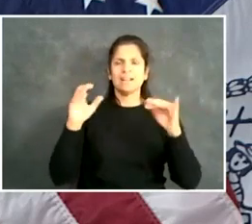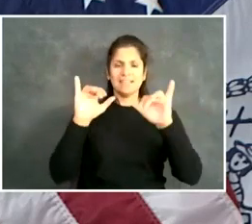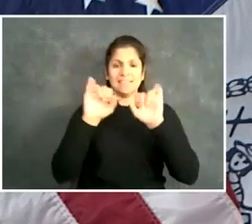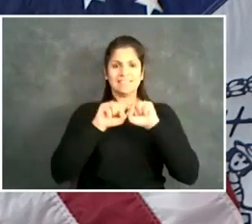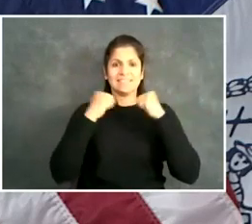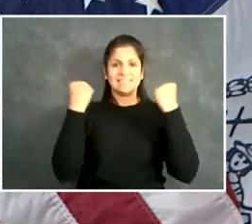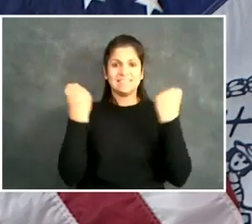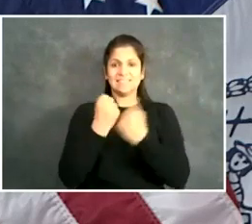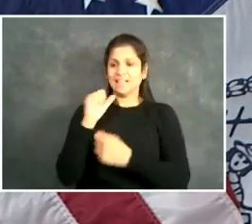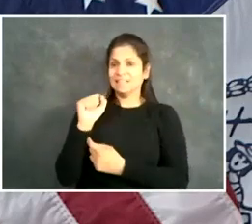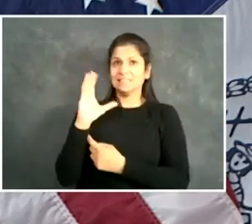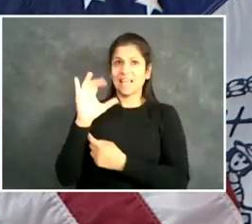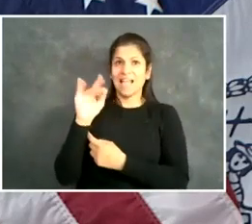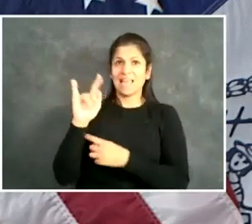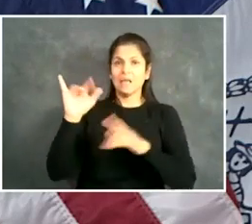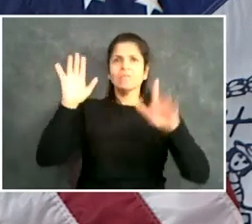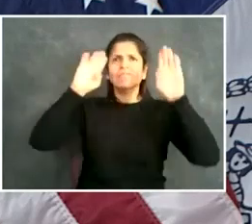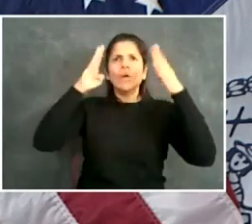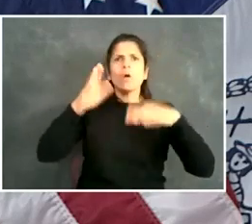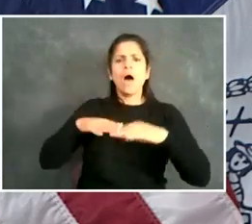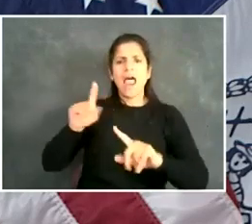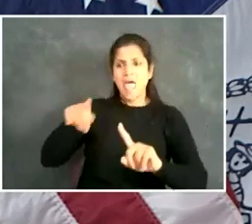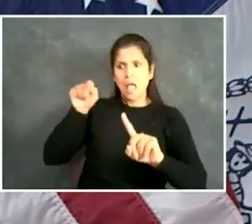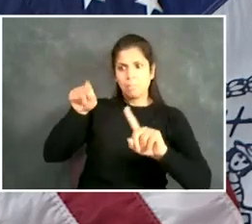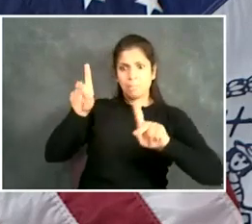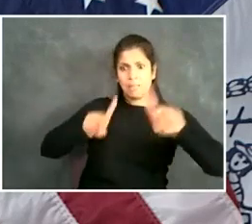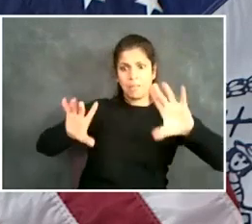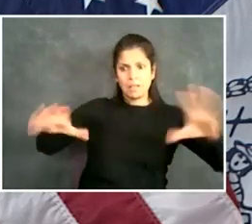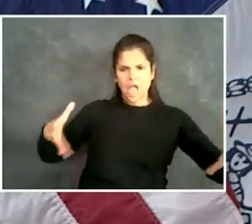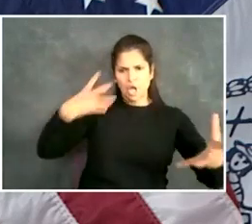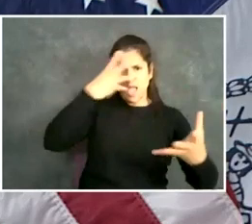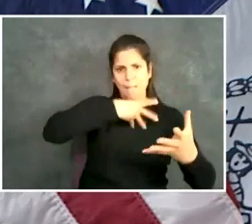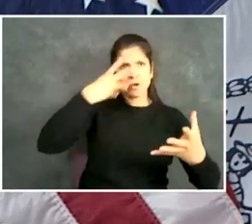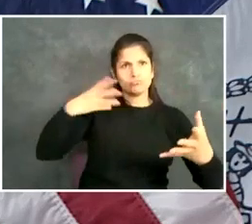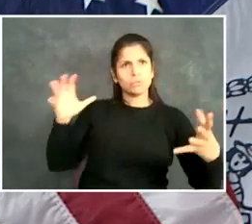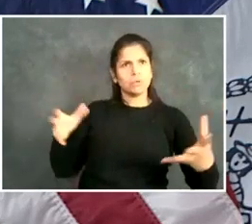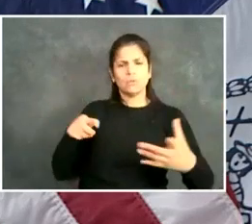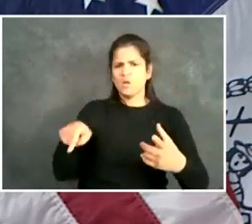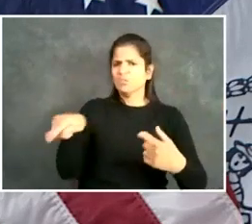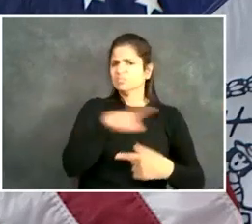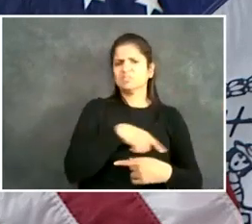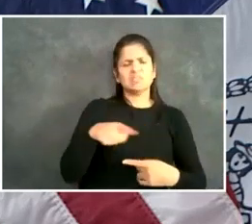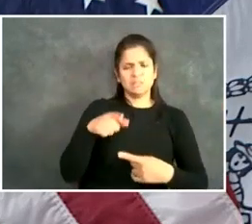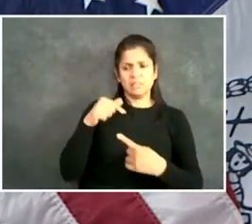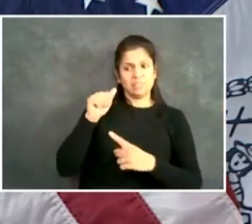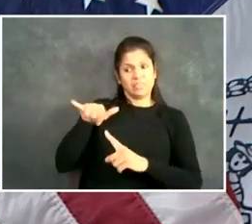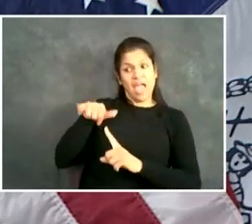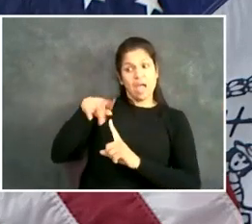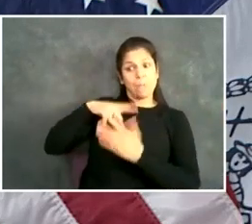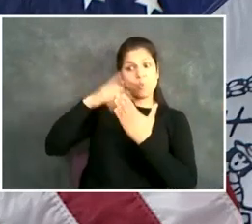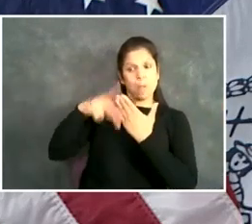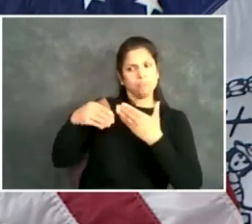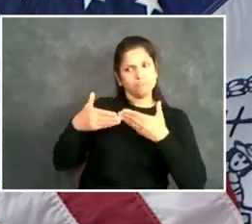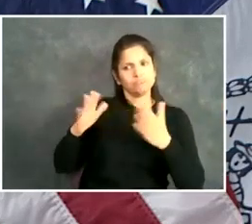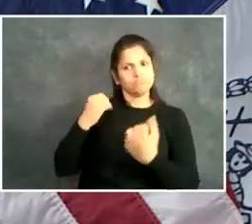WHO DON'T HAVE A LIVELIHOOD,